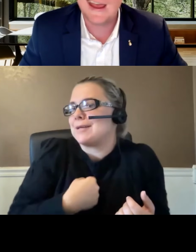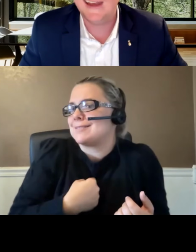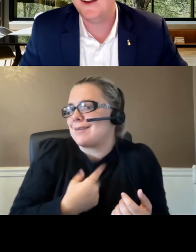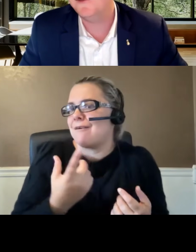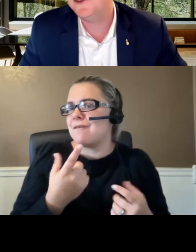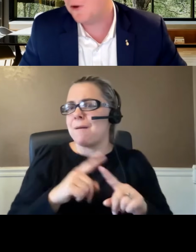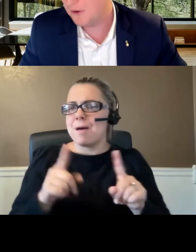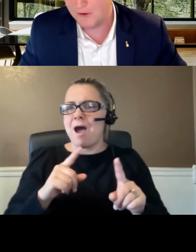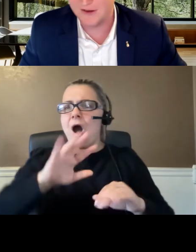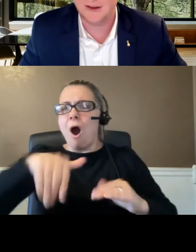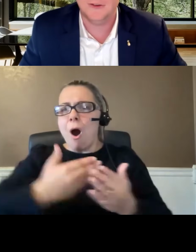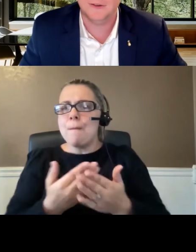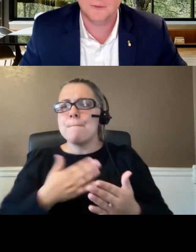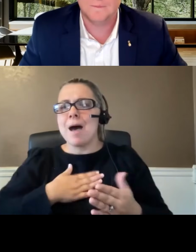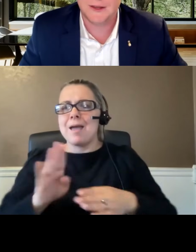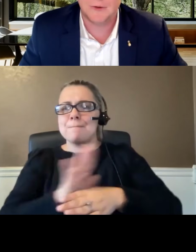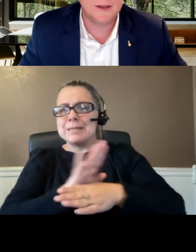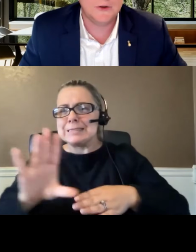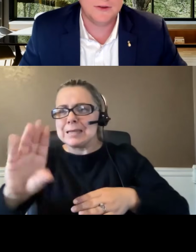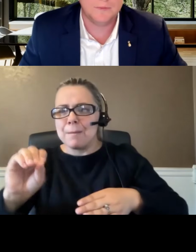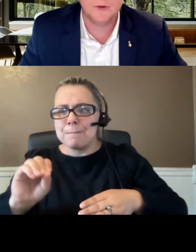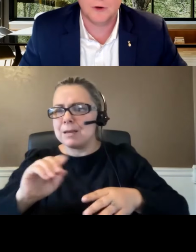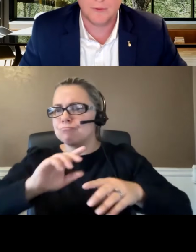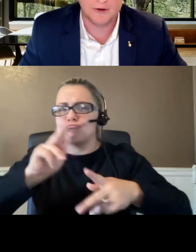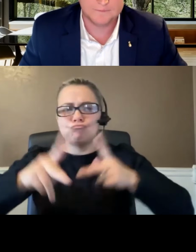and in all of your organizations, that are really doing some great work.